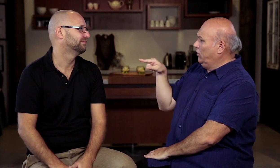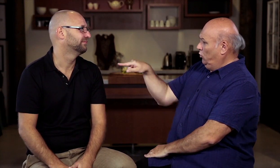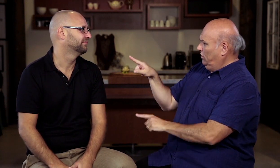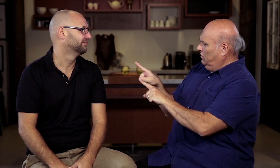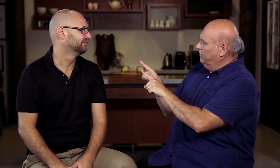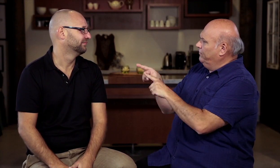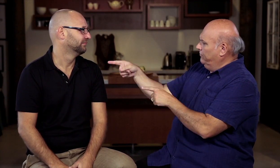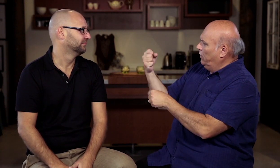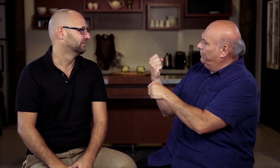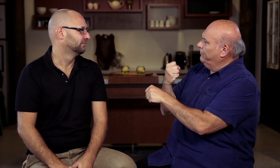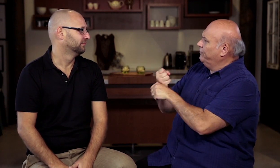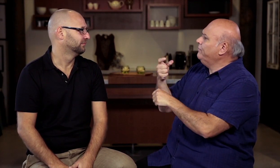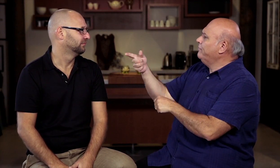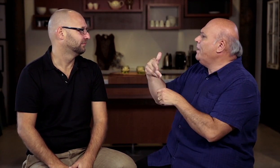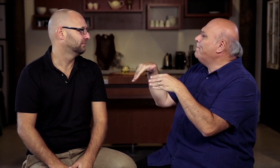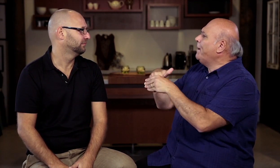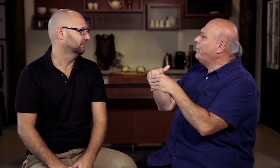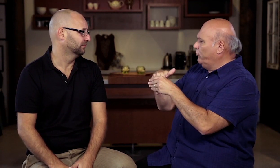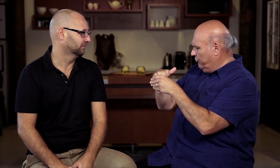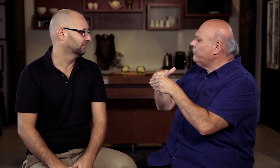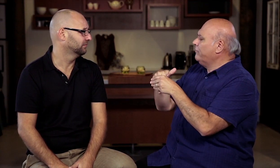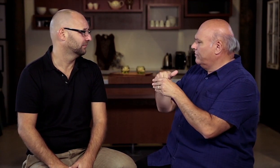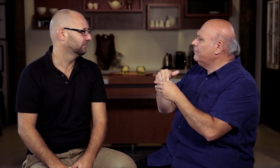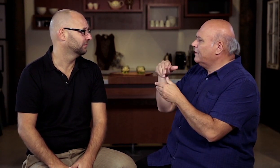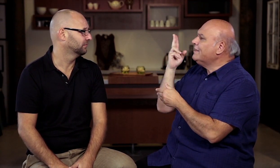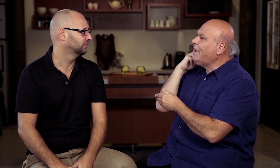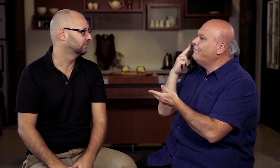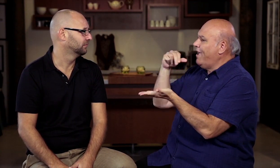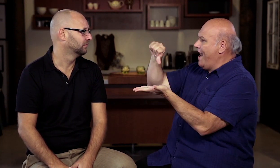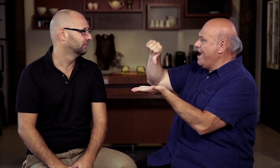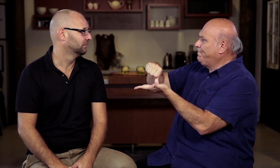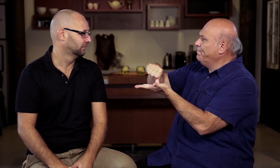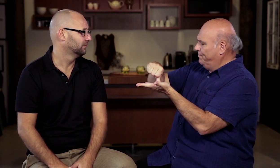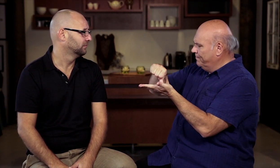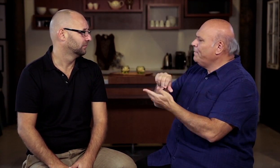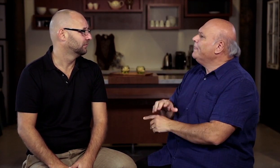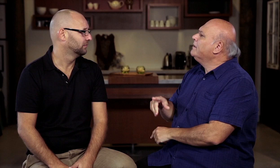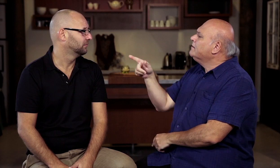so we can start to grow again. Yes, that's right, we need to keep doing it.